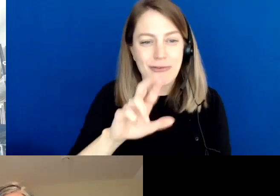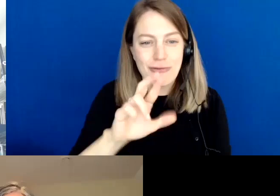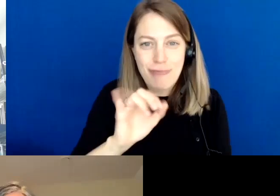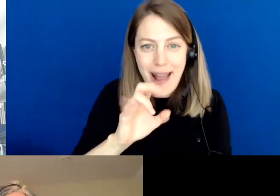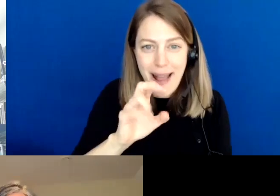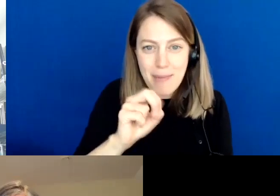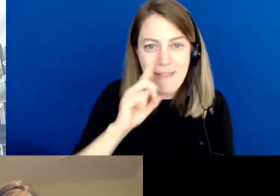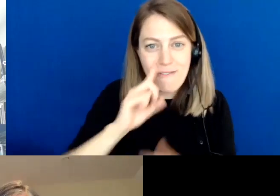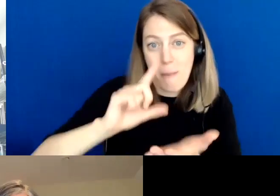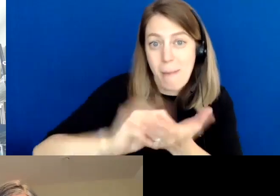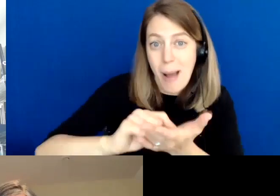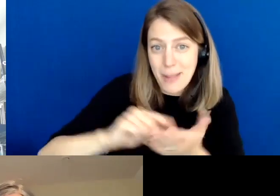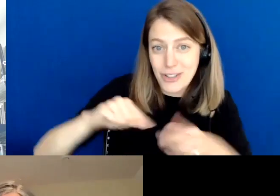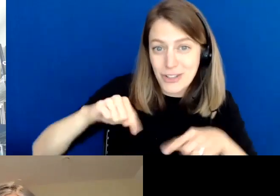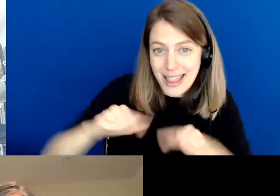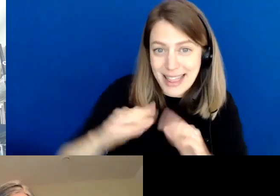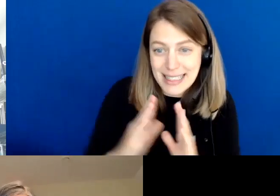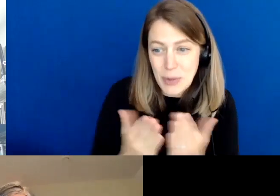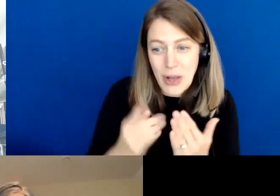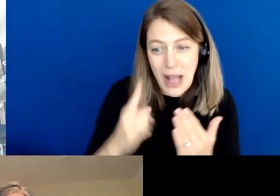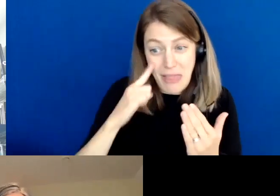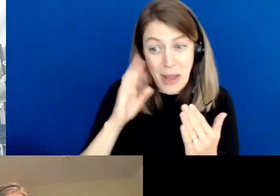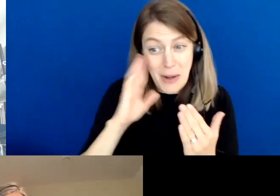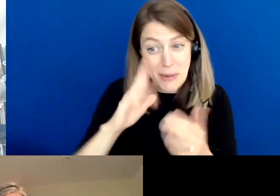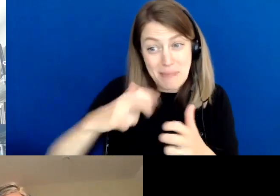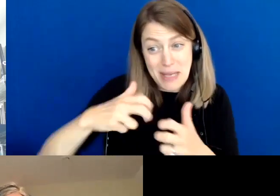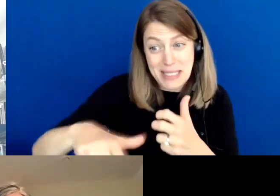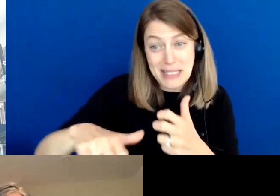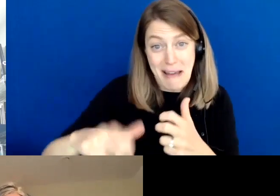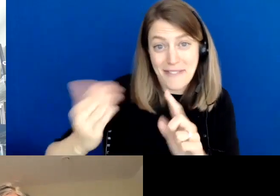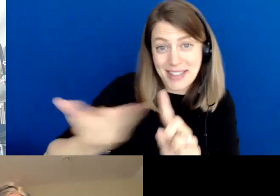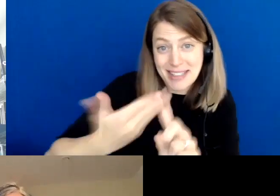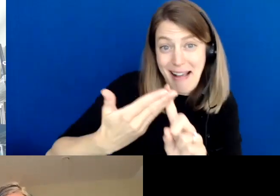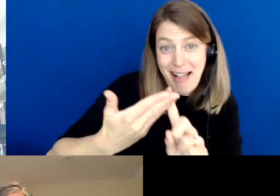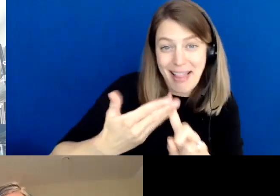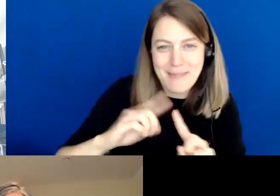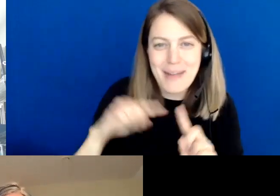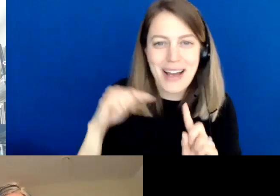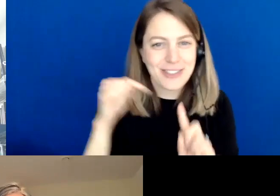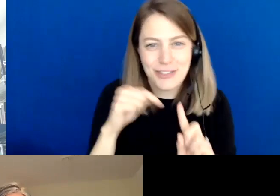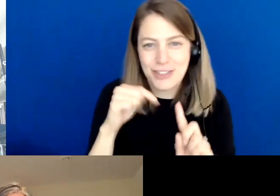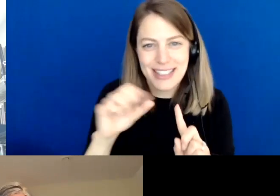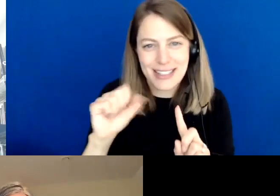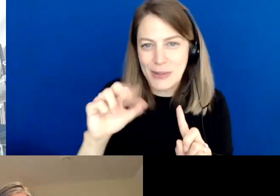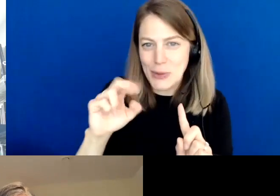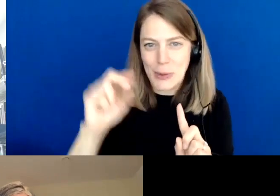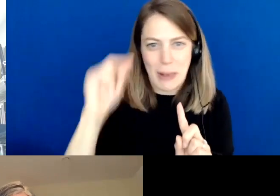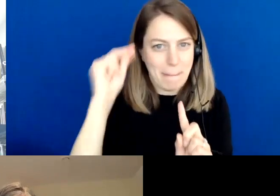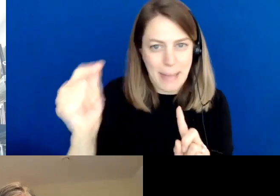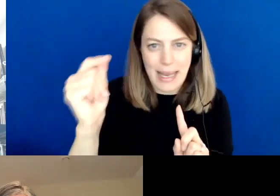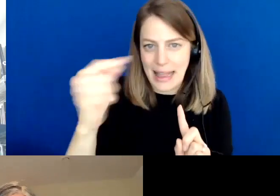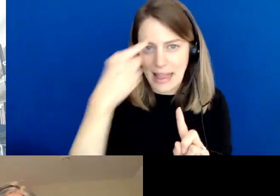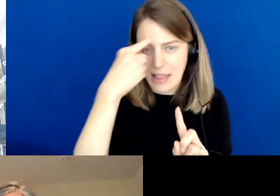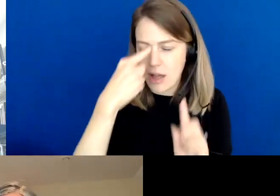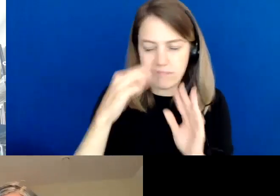I thought it was going to be a hard sell frankly. She immediately saw the importance of the topic and really worked